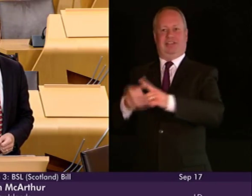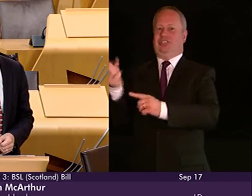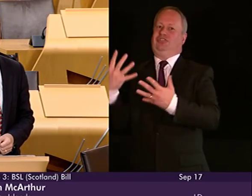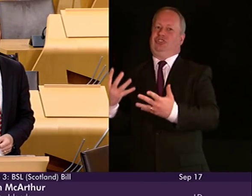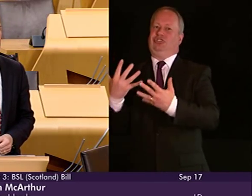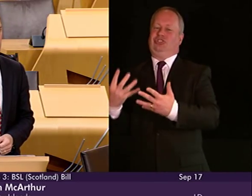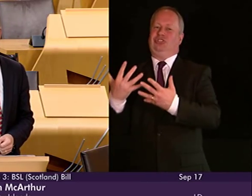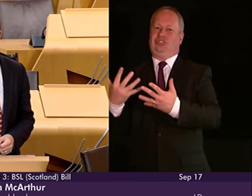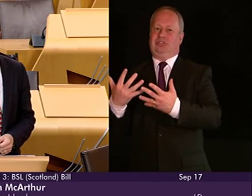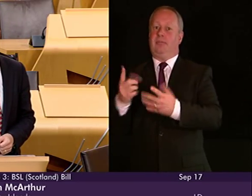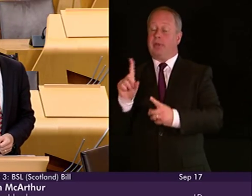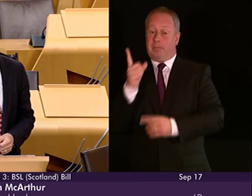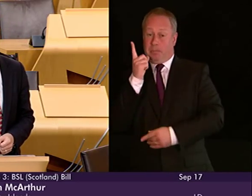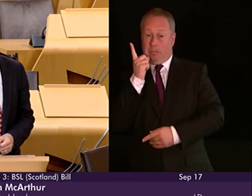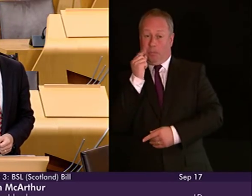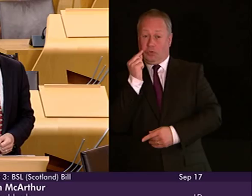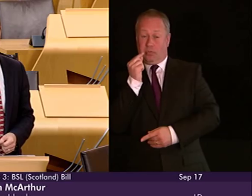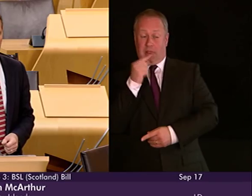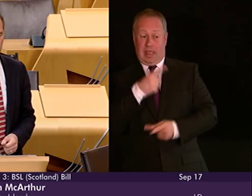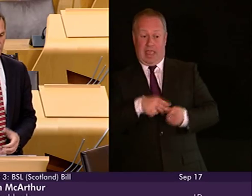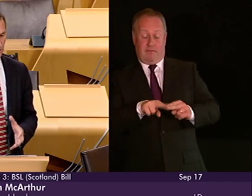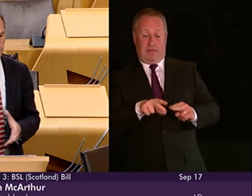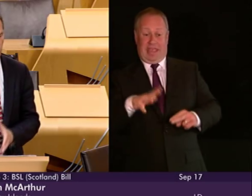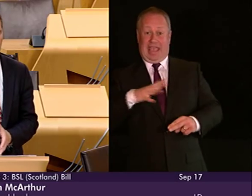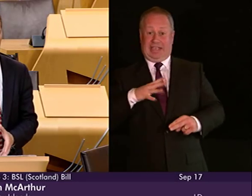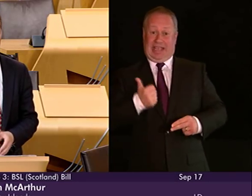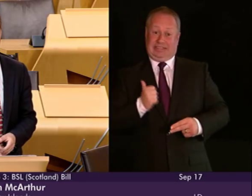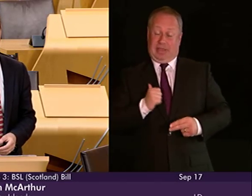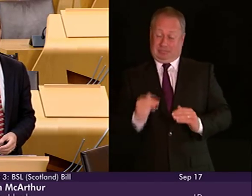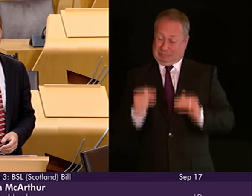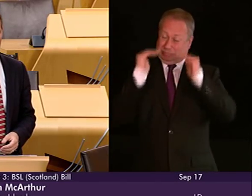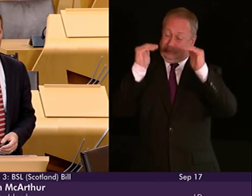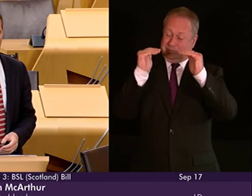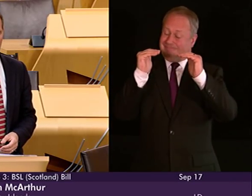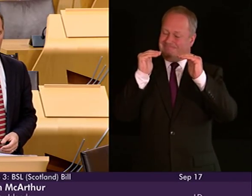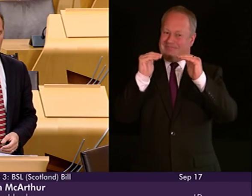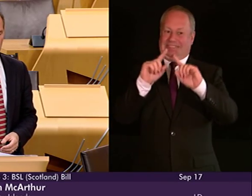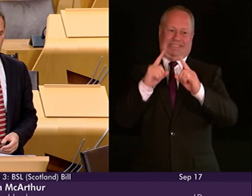but there is the potential for misunderstanding. Another argument was that the bill’s aims